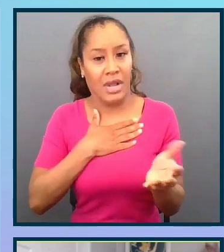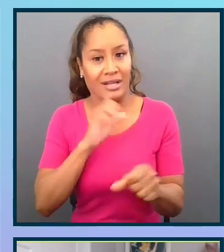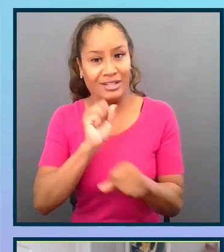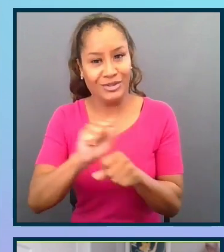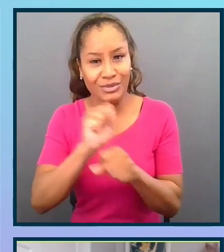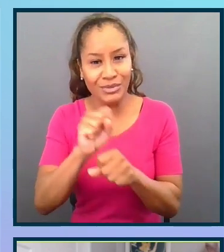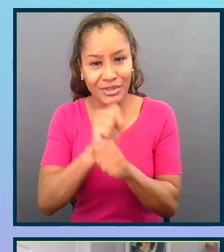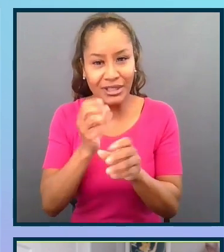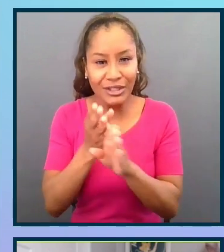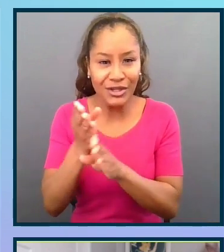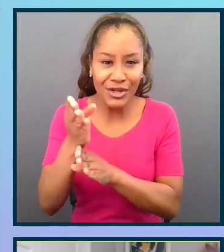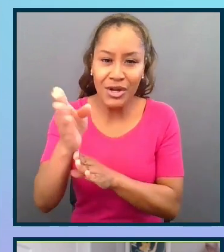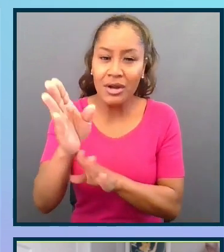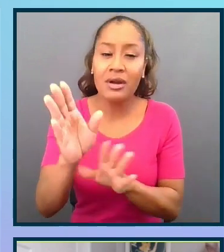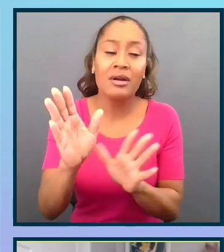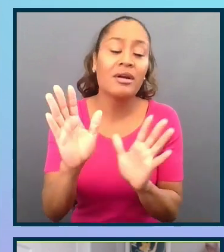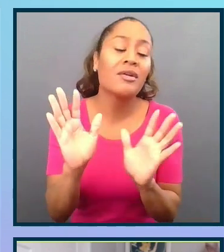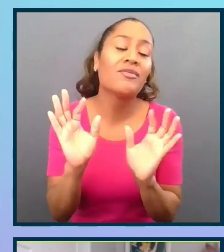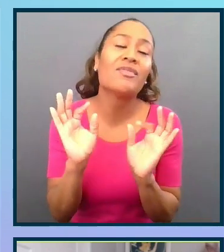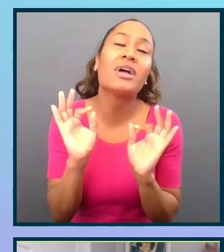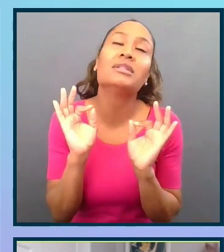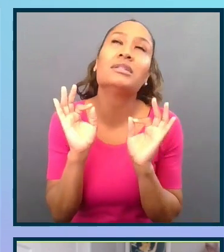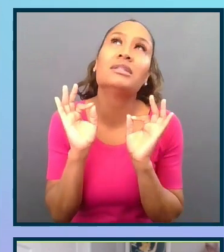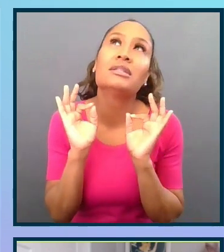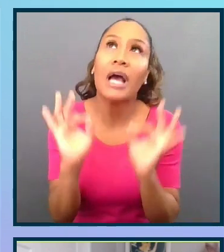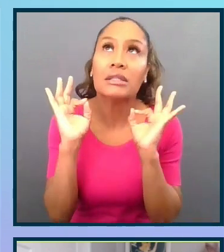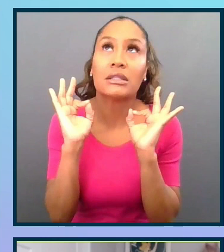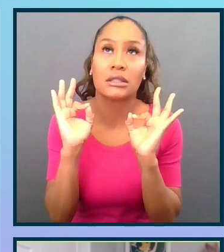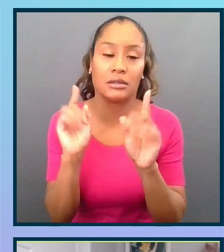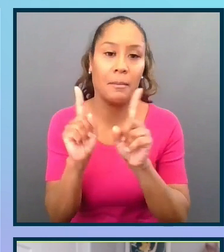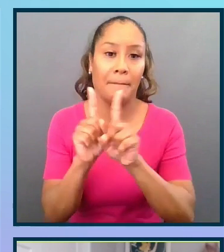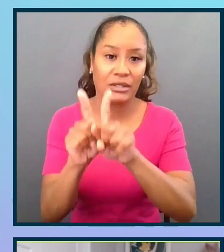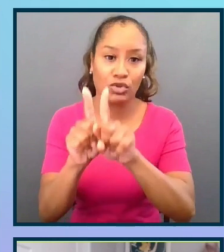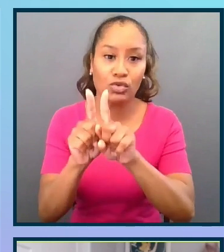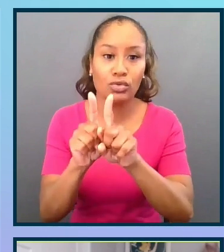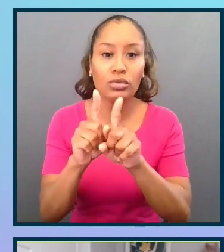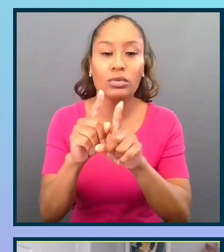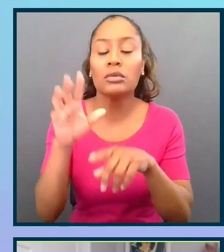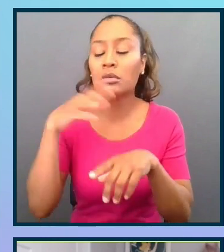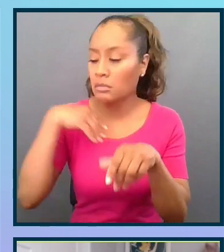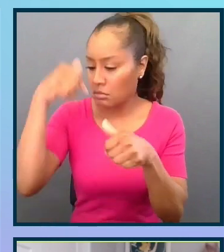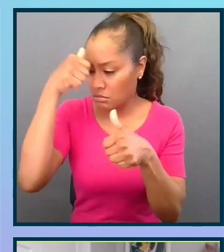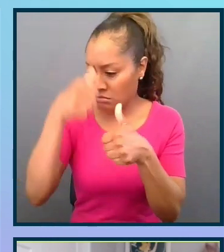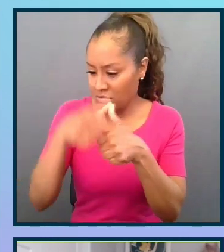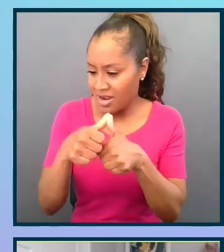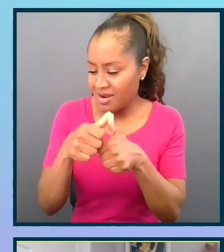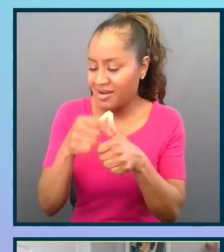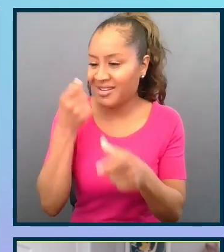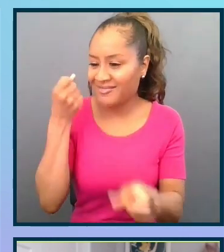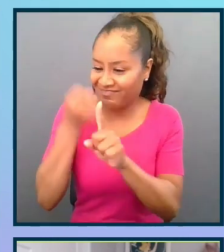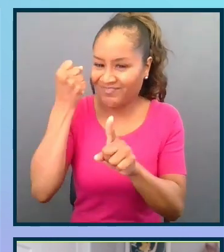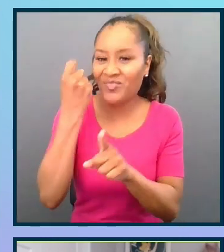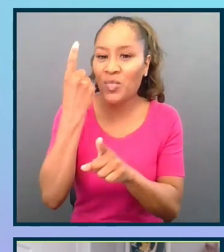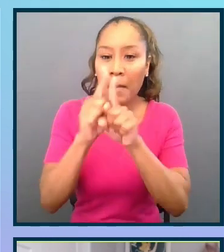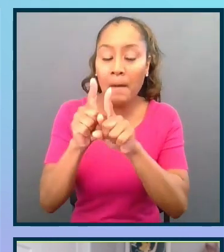I've had some fantastic mentors. And I remember the moment when one of my mentors asked me,